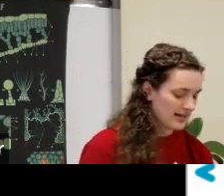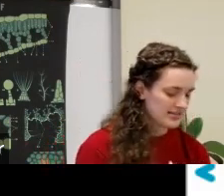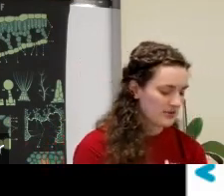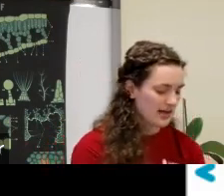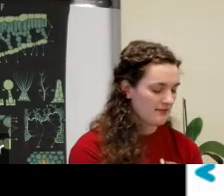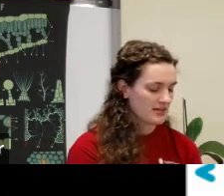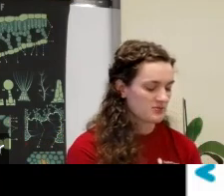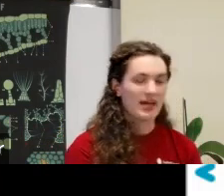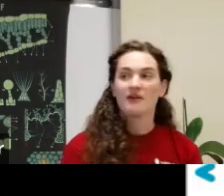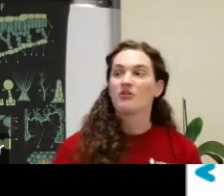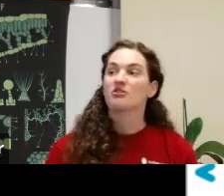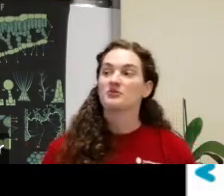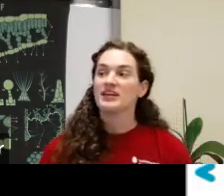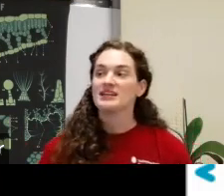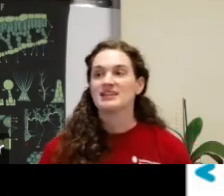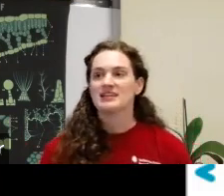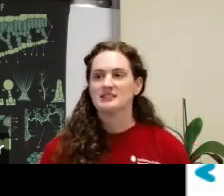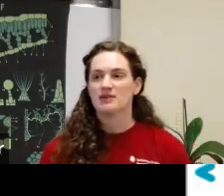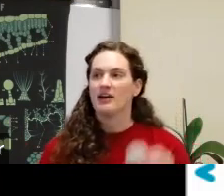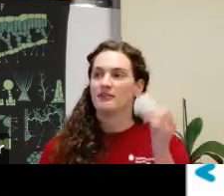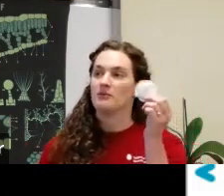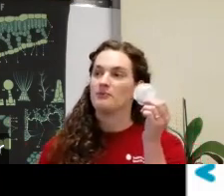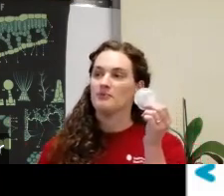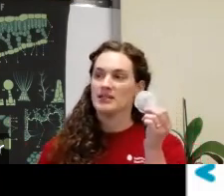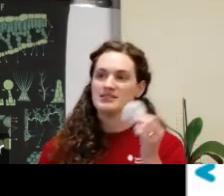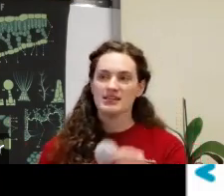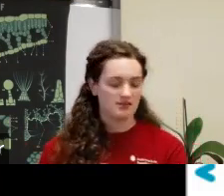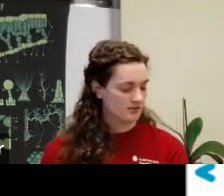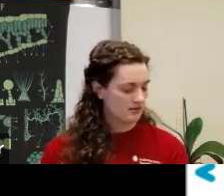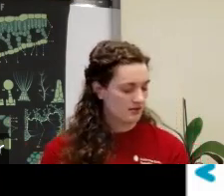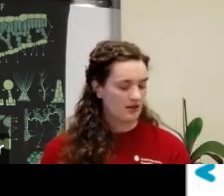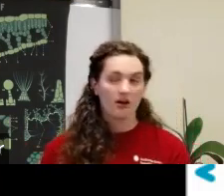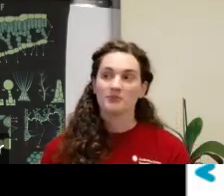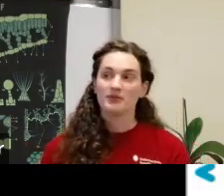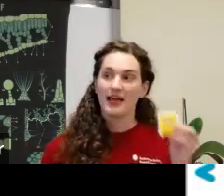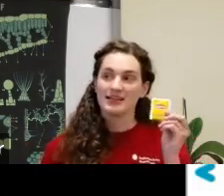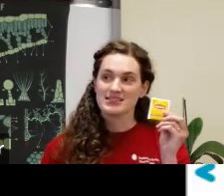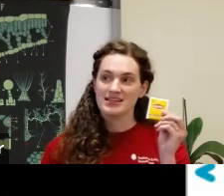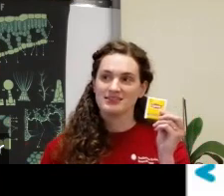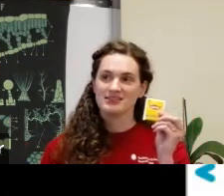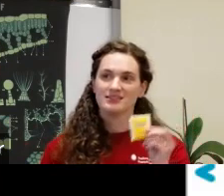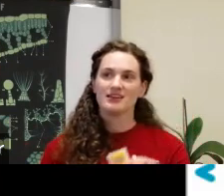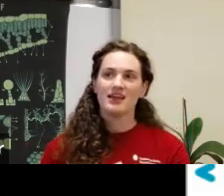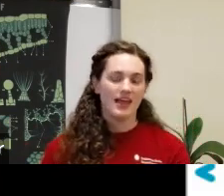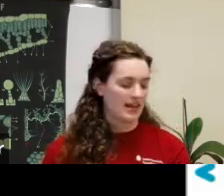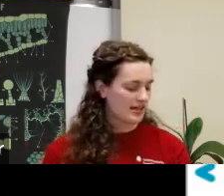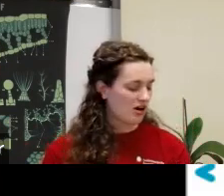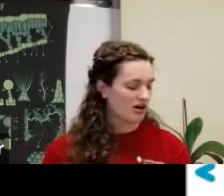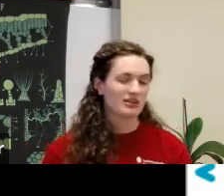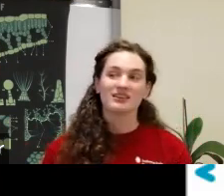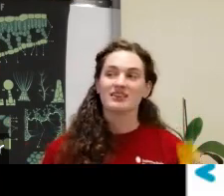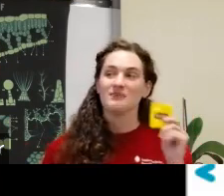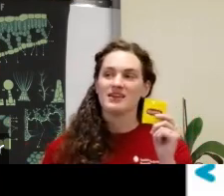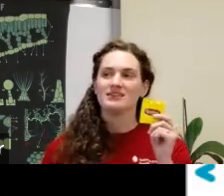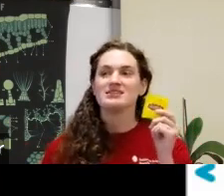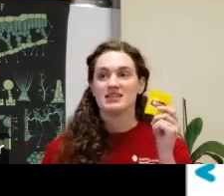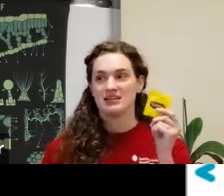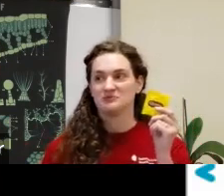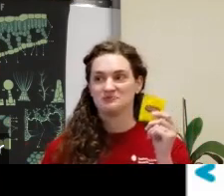Emily Borger: The next thing we have is we have three tea's. We have our mint tea, our black tea, and our lemon tea.